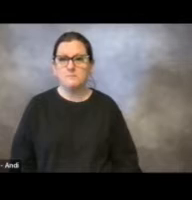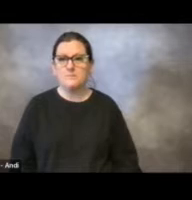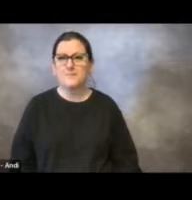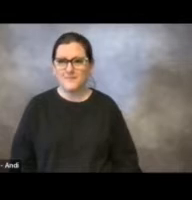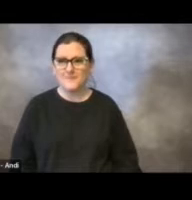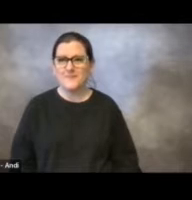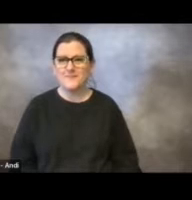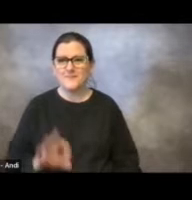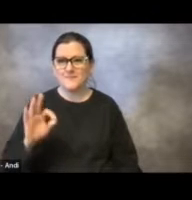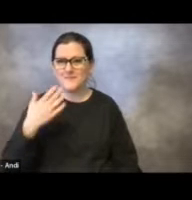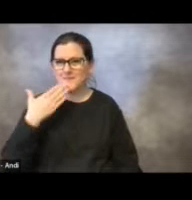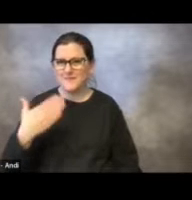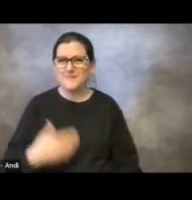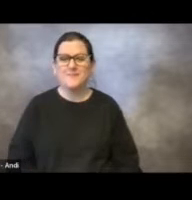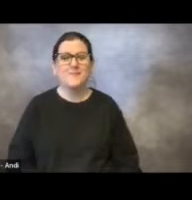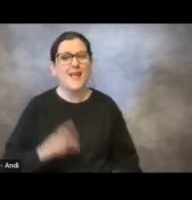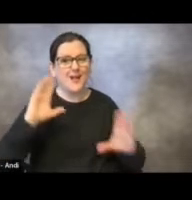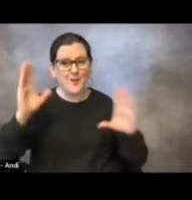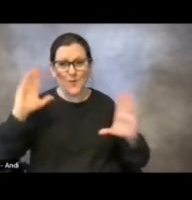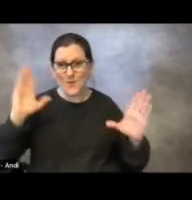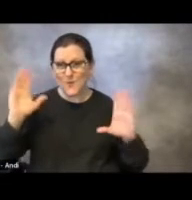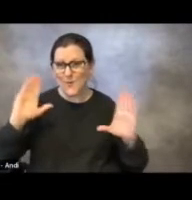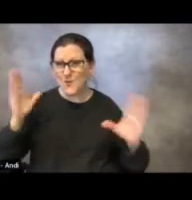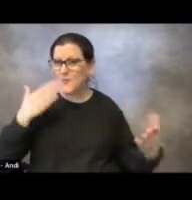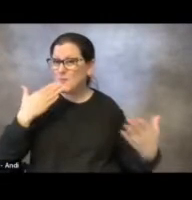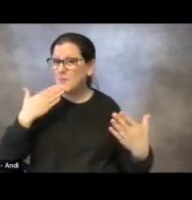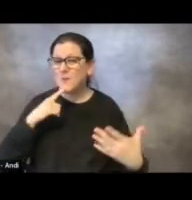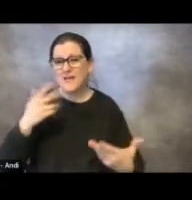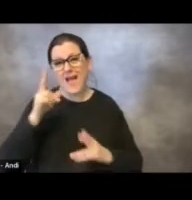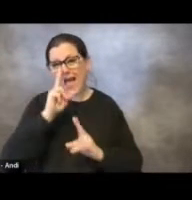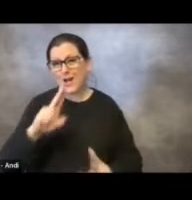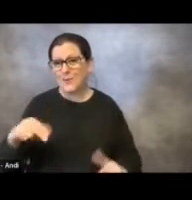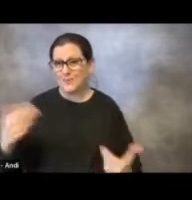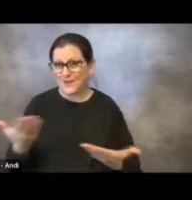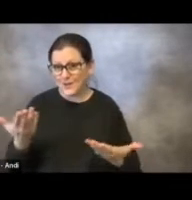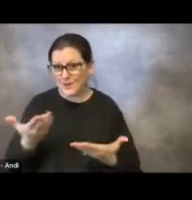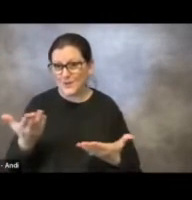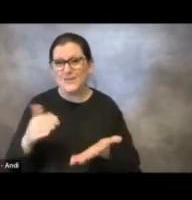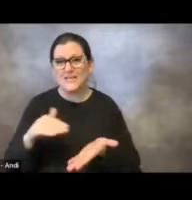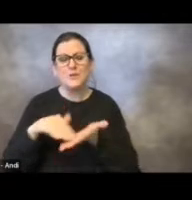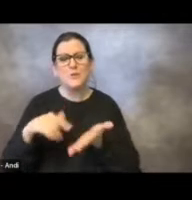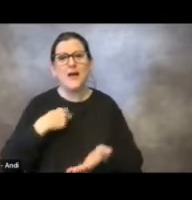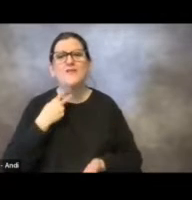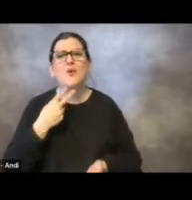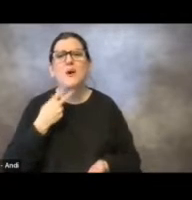Monique Pappadis: Okay. Hello. Thank you. It's an honor to be here. Excuse my voice. I'm have